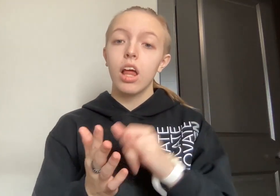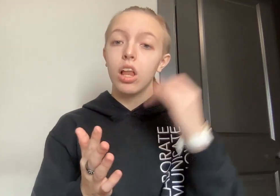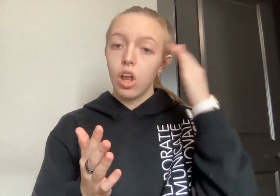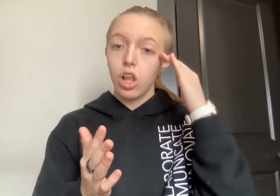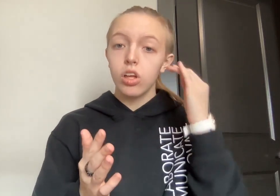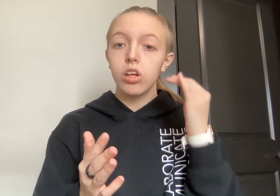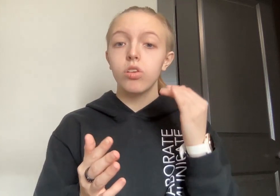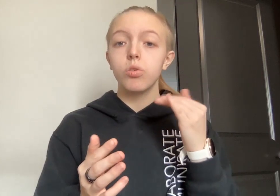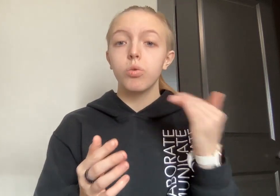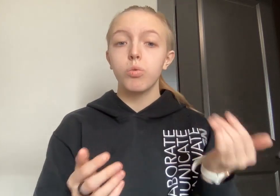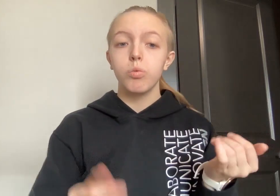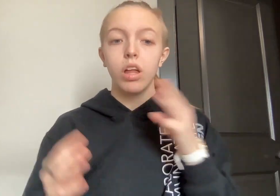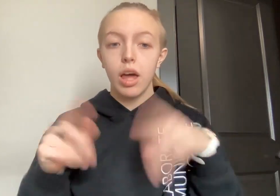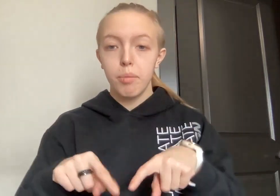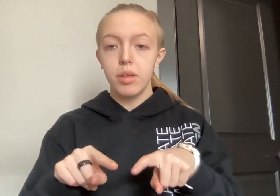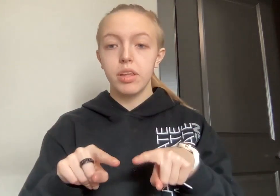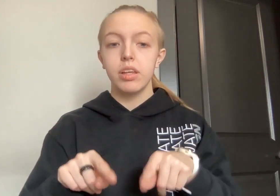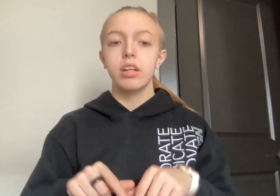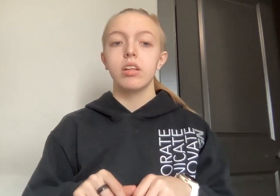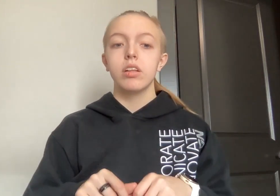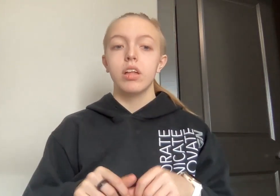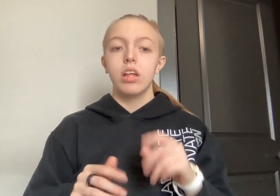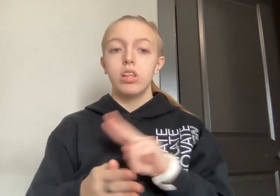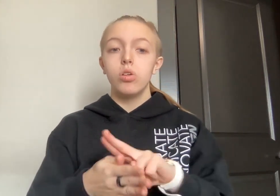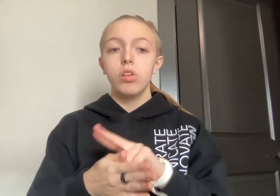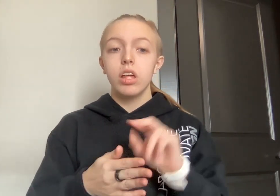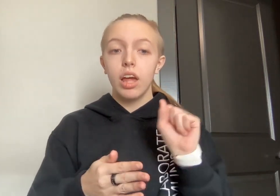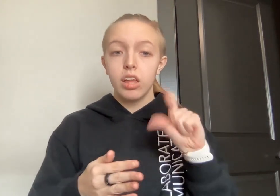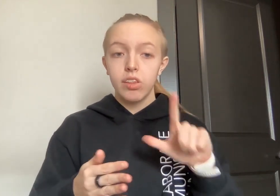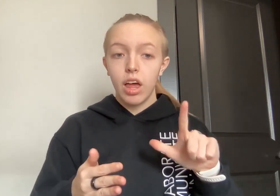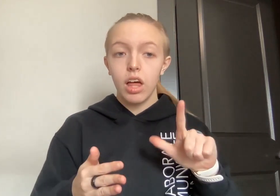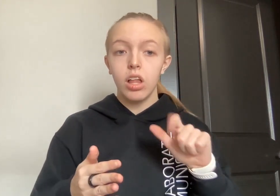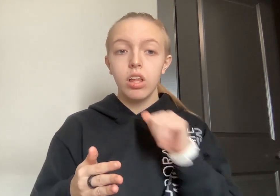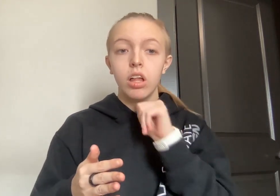Using ASL